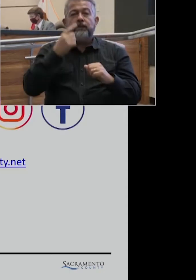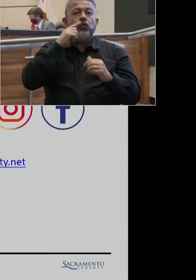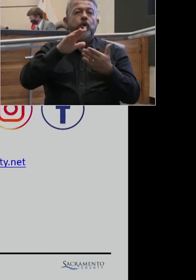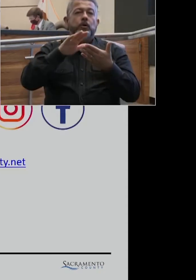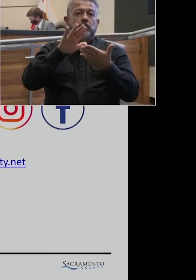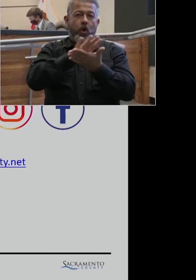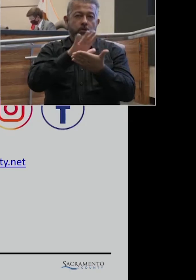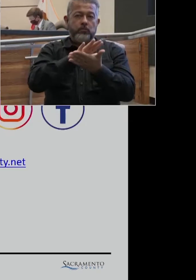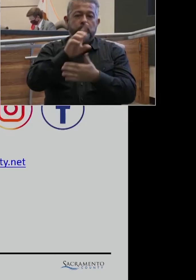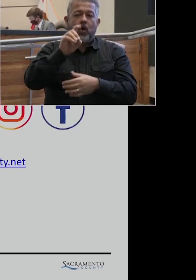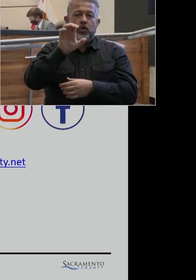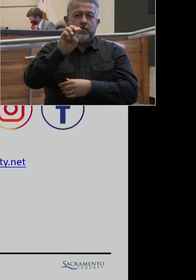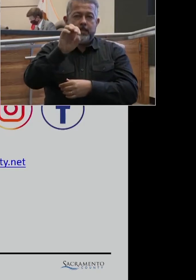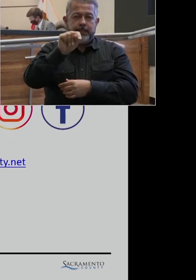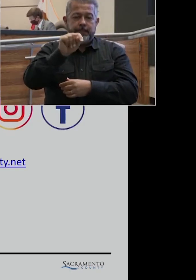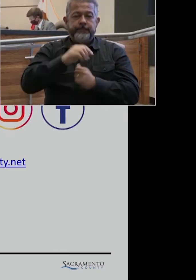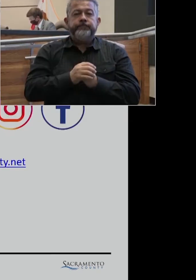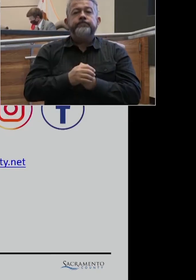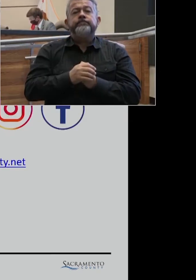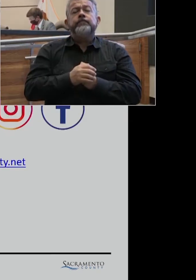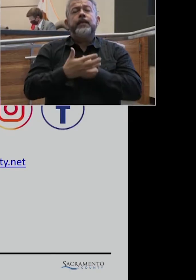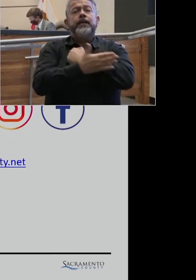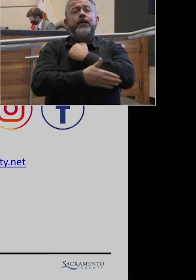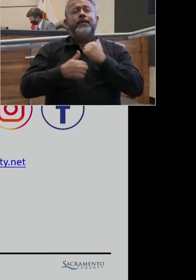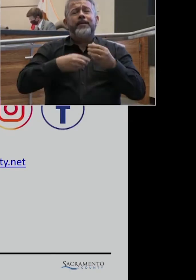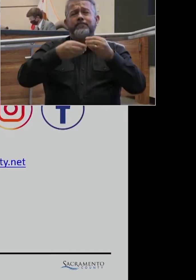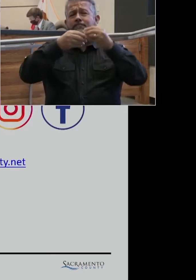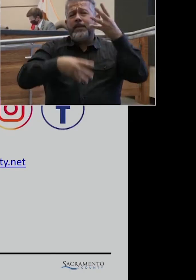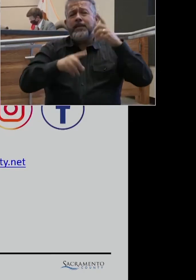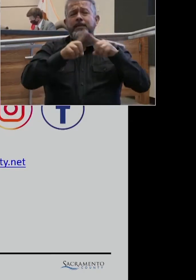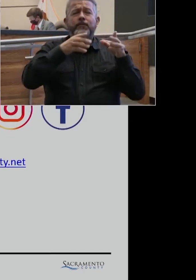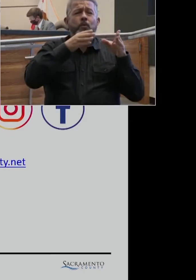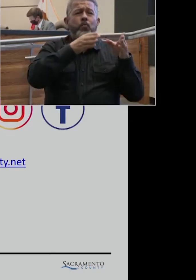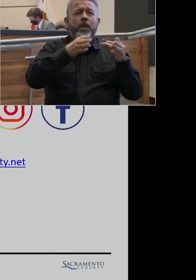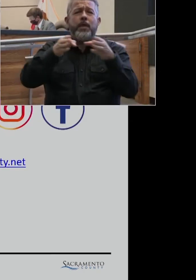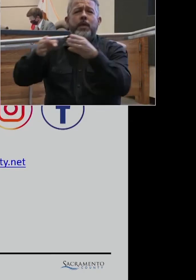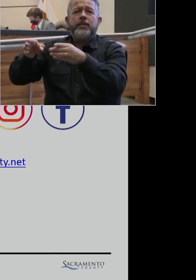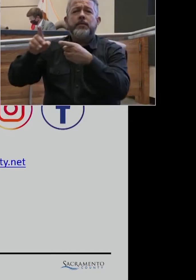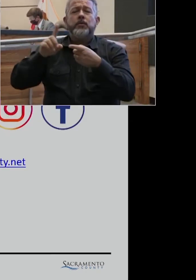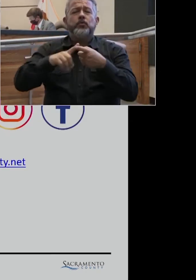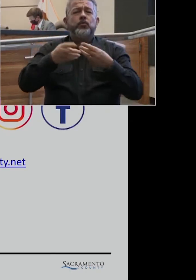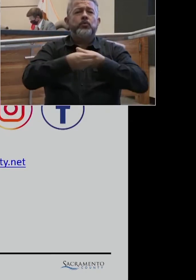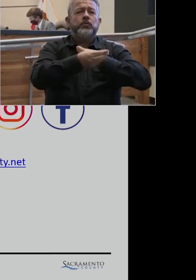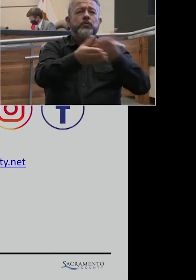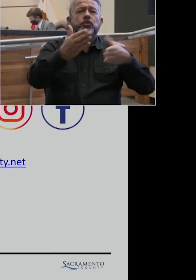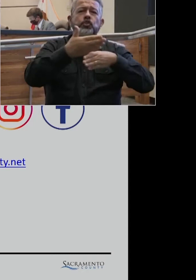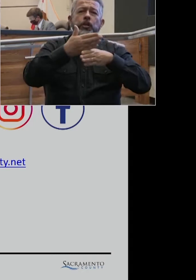DOCK YUMENT LINKS. COUNTY HAS A MULTITUDE OF COUNTY HAS A MULTITUDE OF VEHICLES FOR WHICH WE CAN VEHICLES FOR WHICH WE CAN DISSEMINATE INFORMATION.